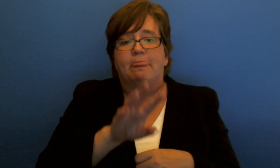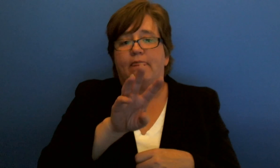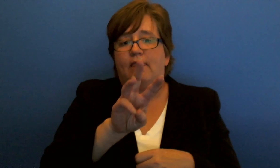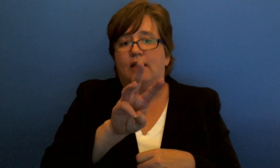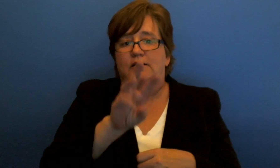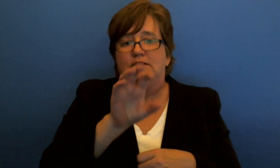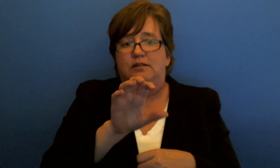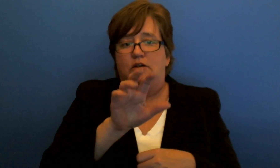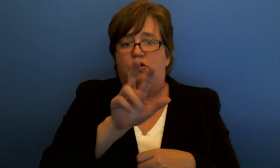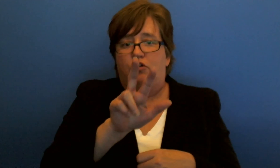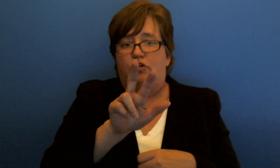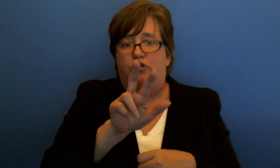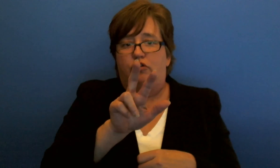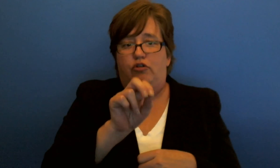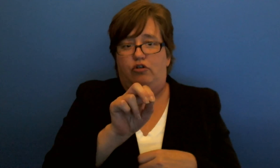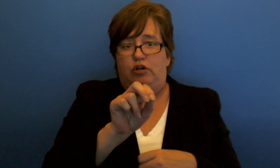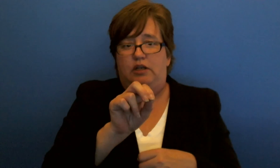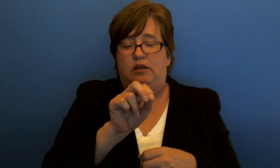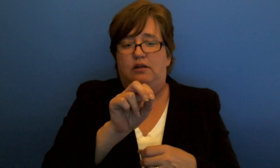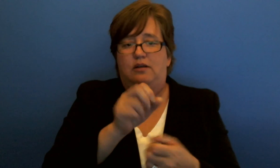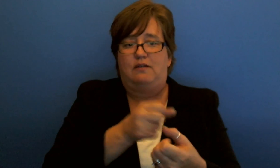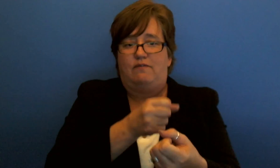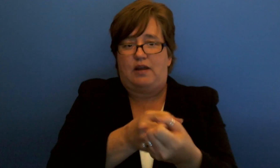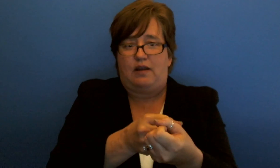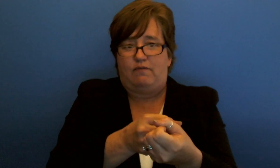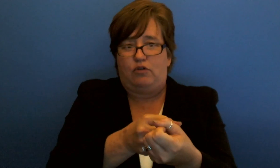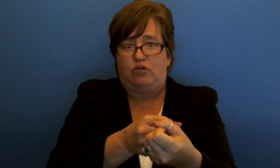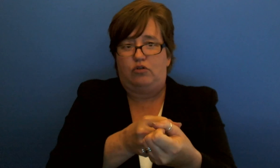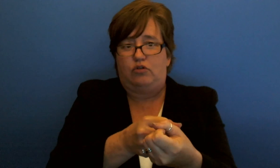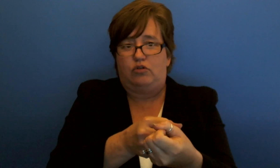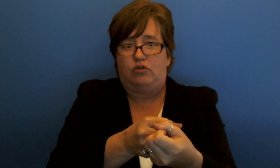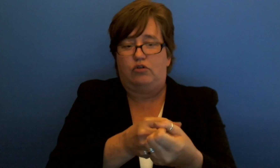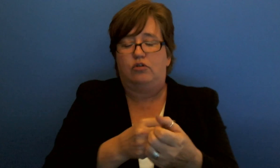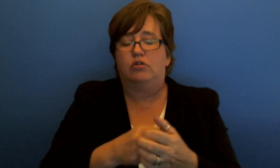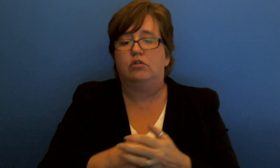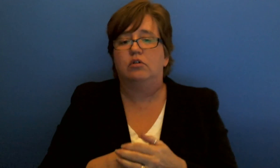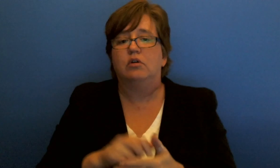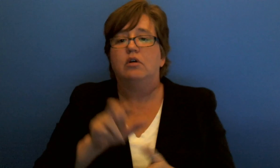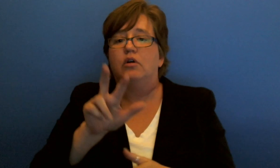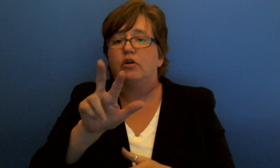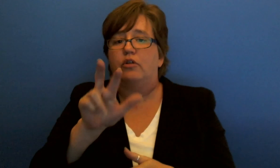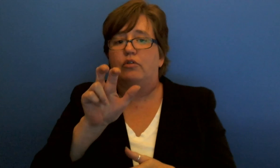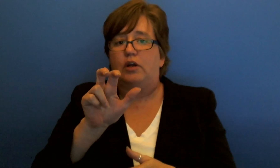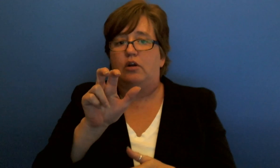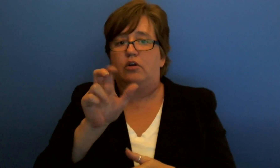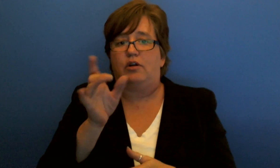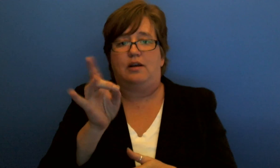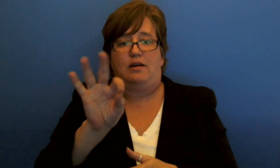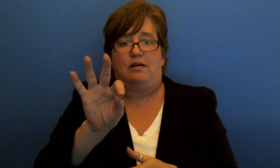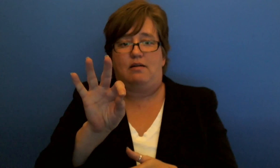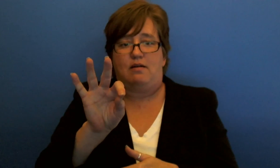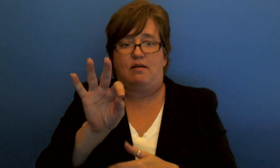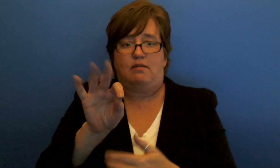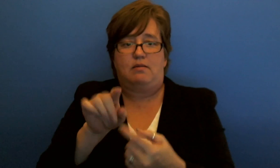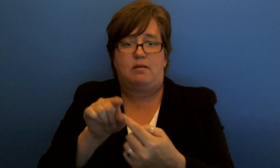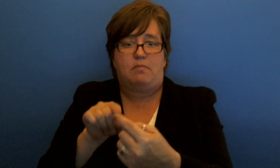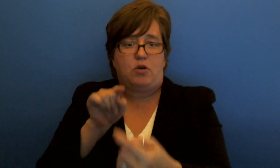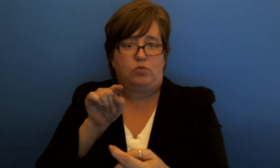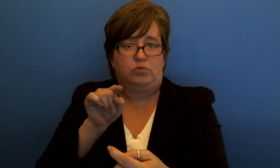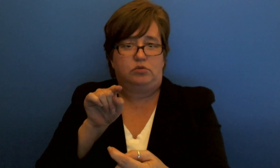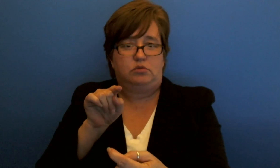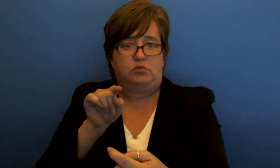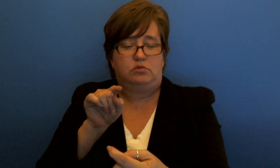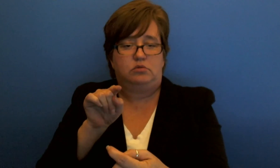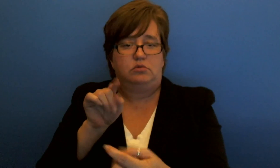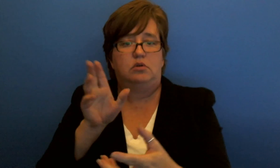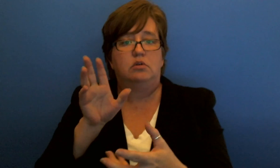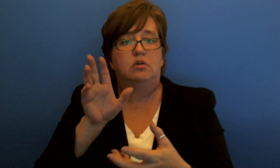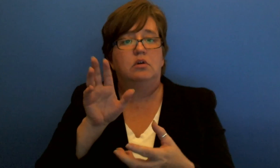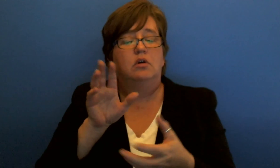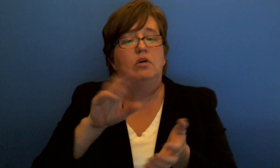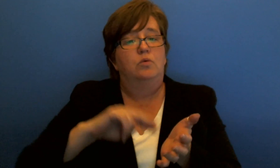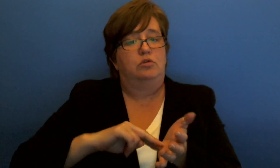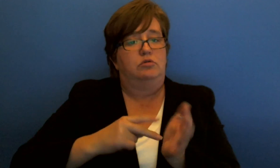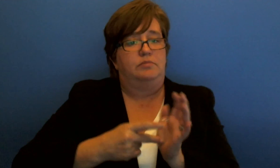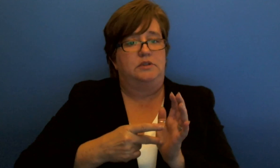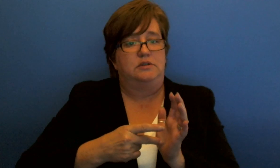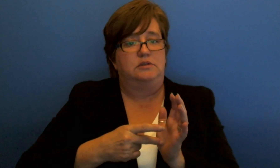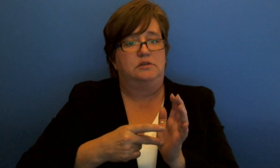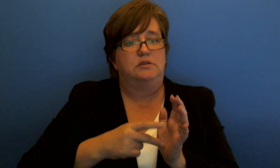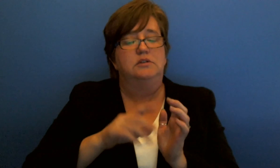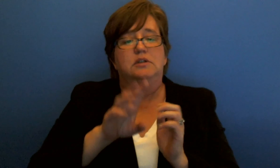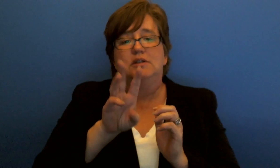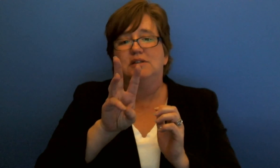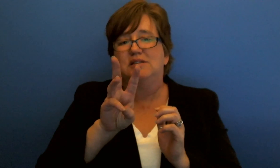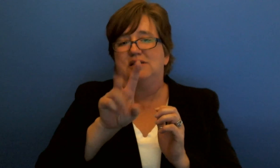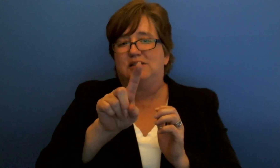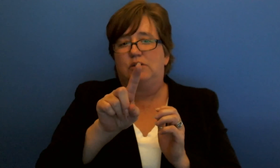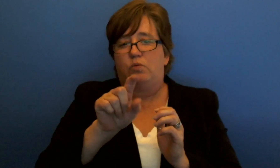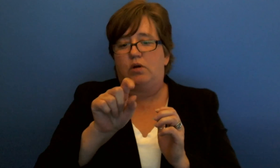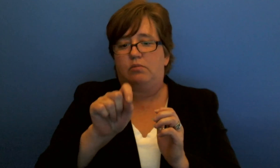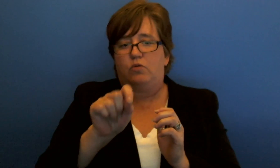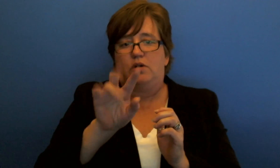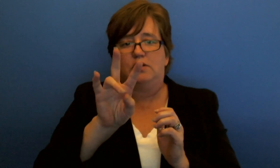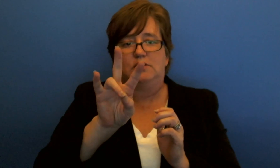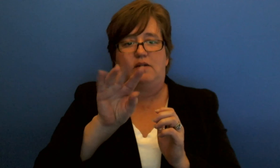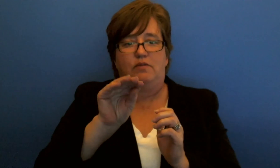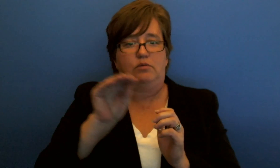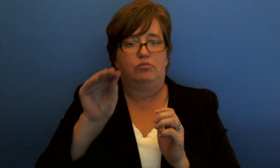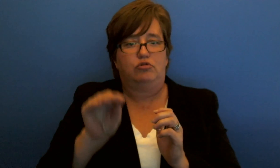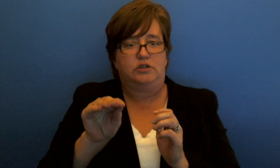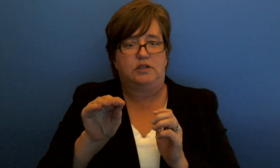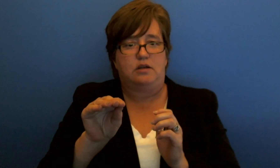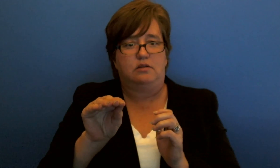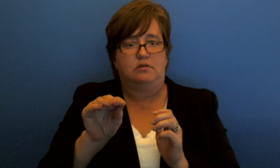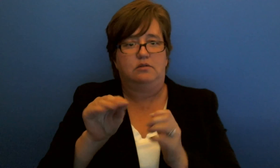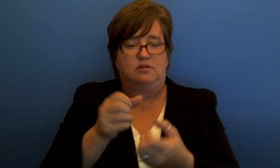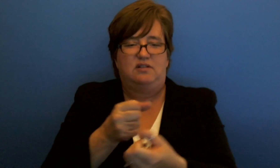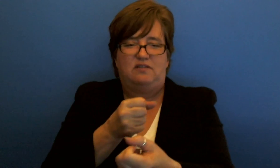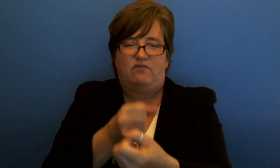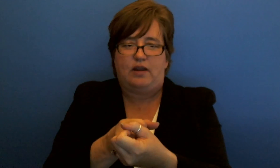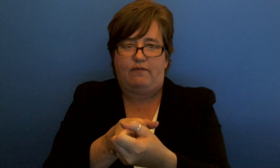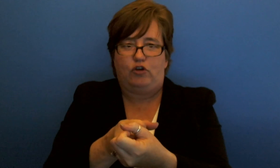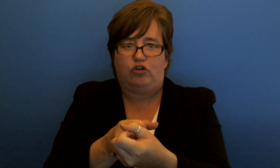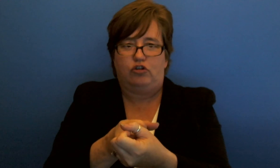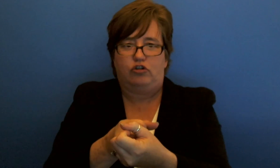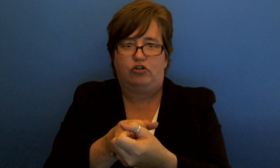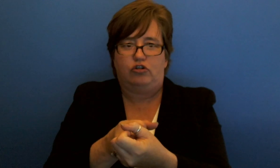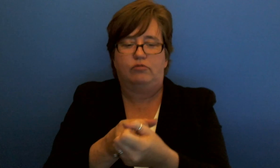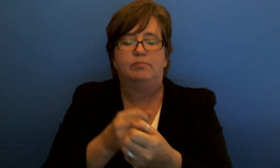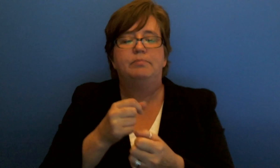630 in favor; 389 opposed, meaning 61.7% were in favor.